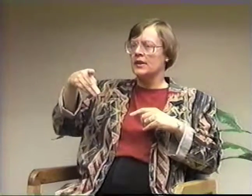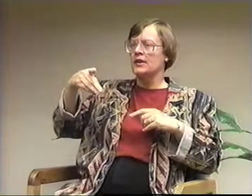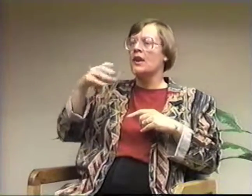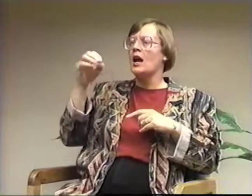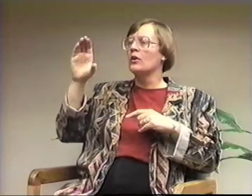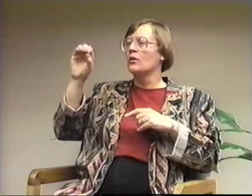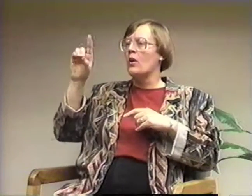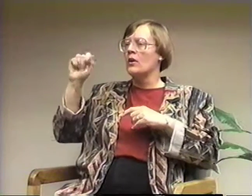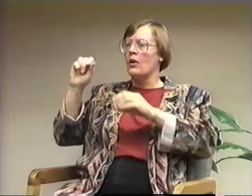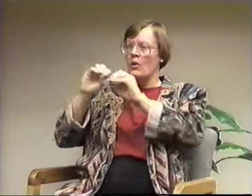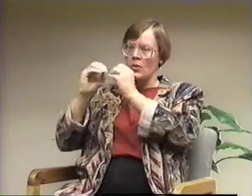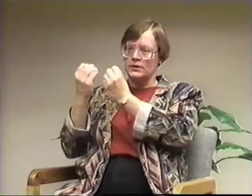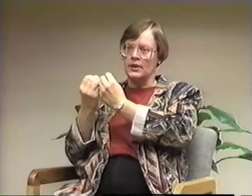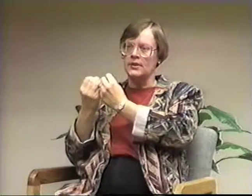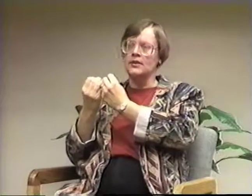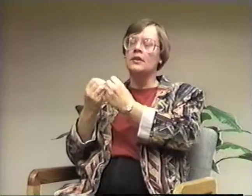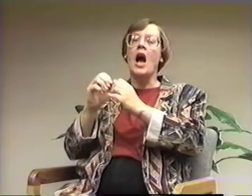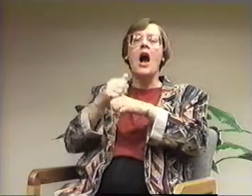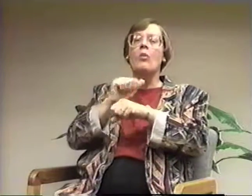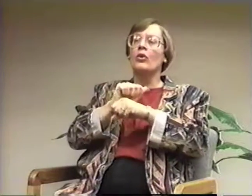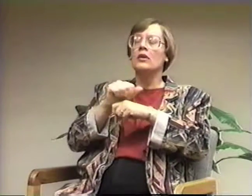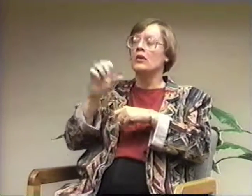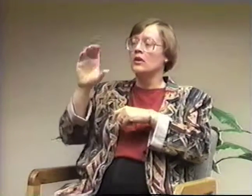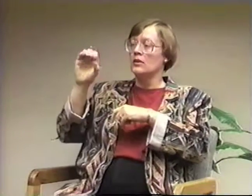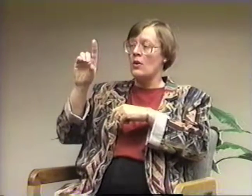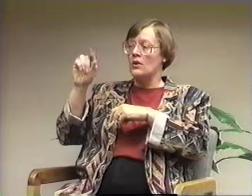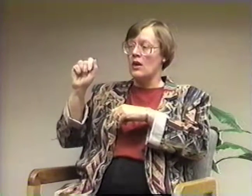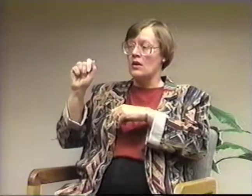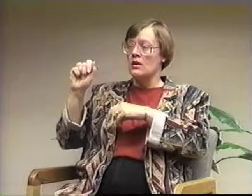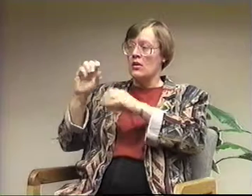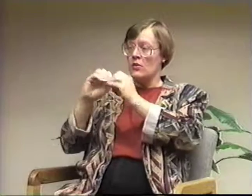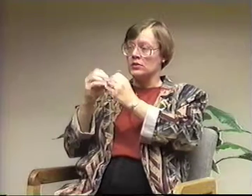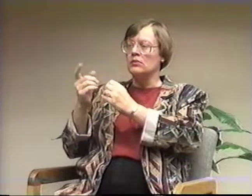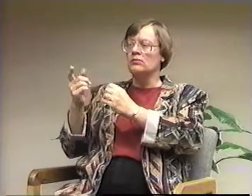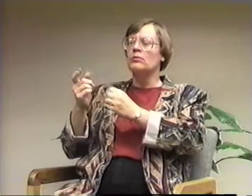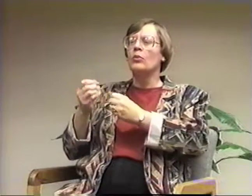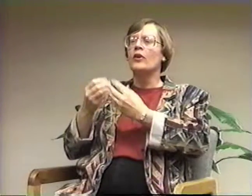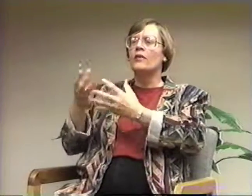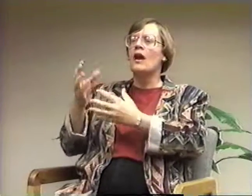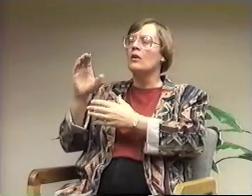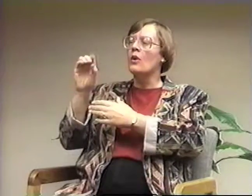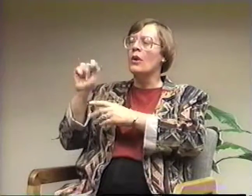With Prospectives and Health and Wellness programs and Children of Deaf Adults, CODA,